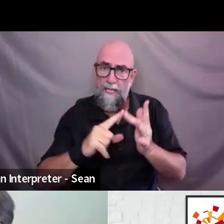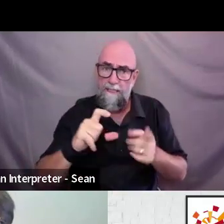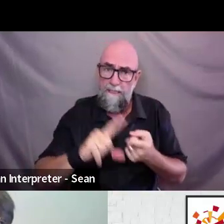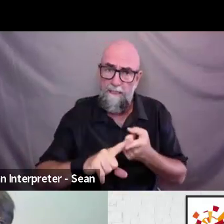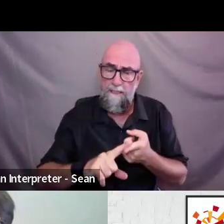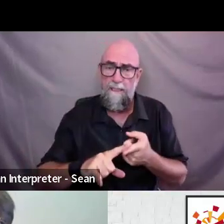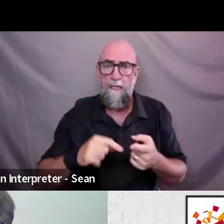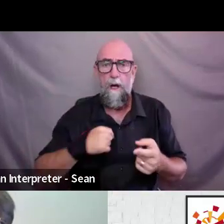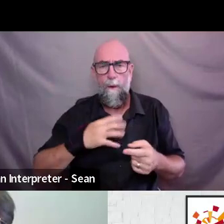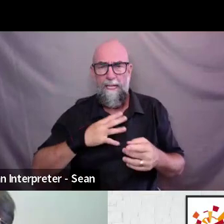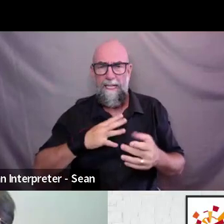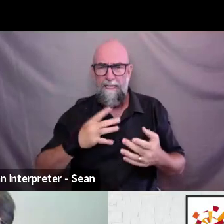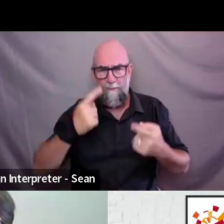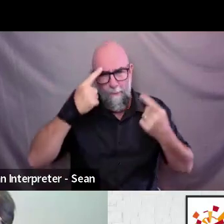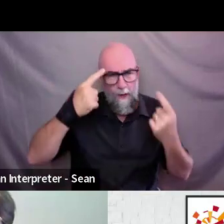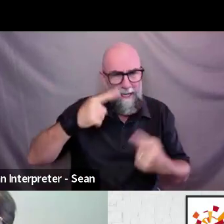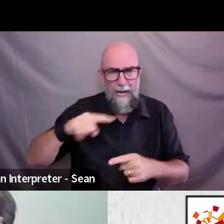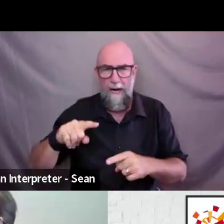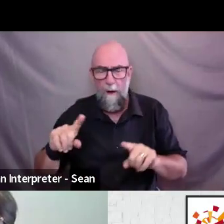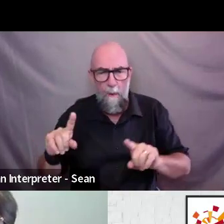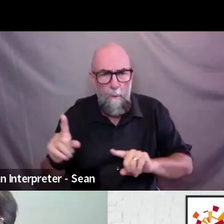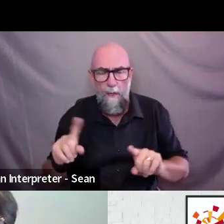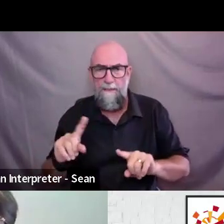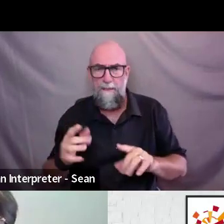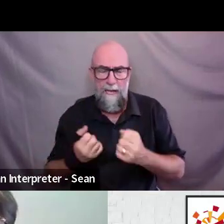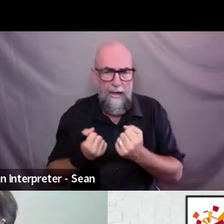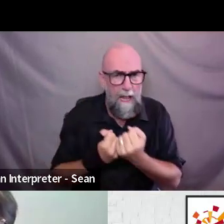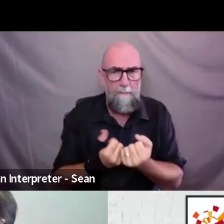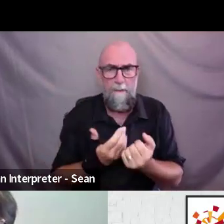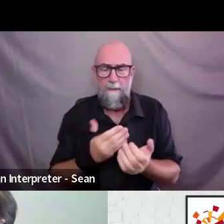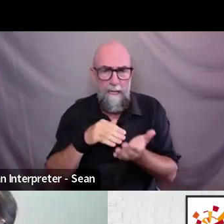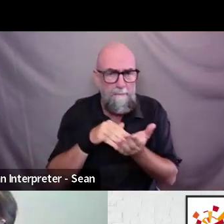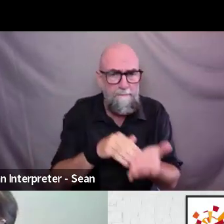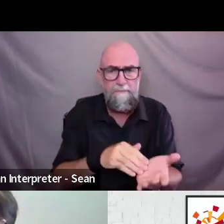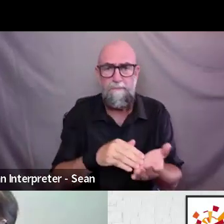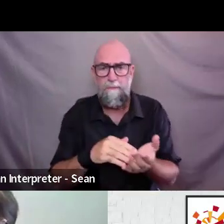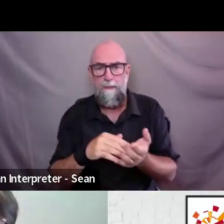the organisation to get there, that is the role.